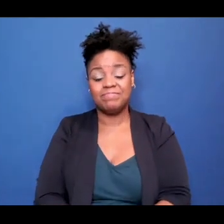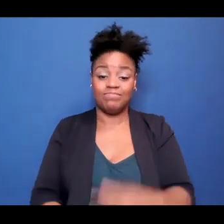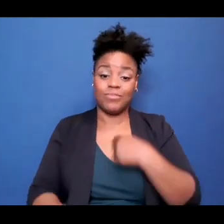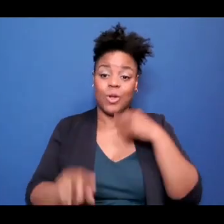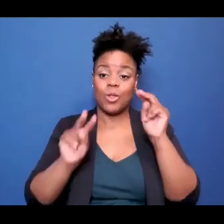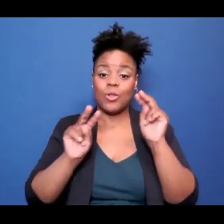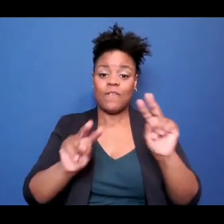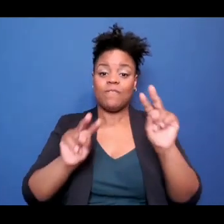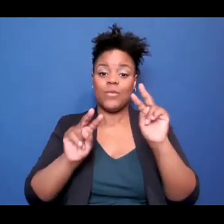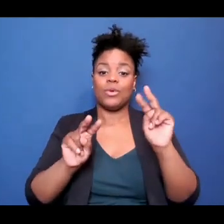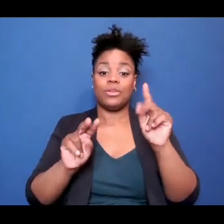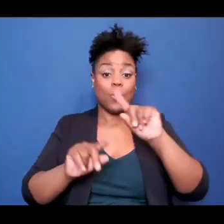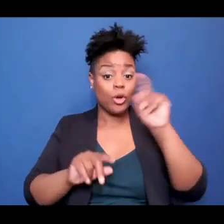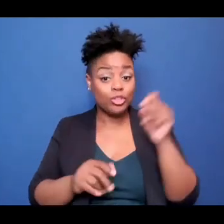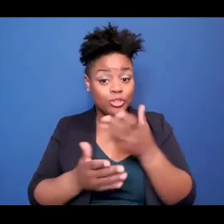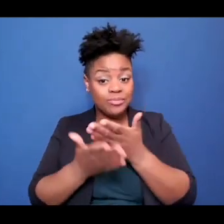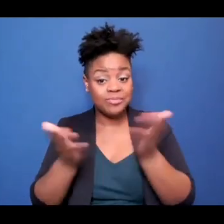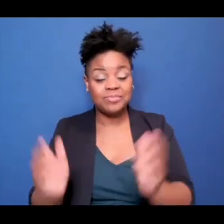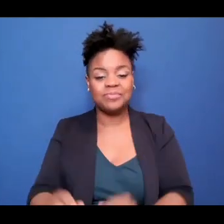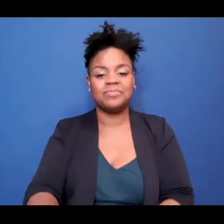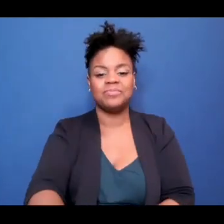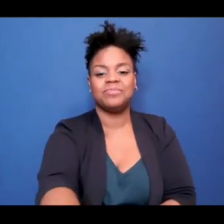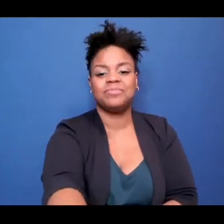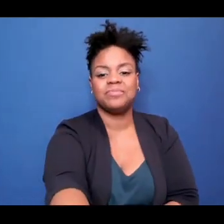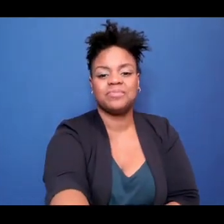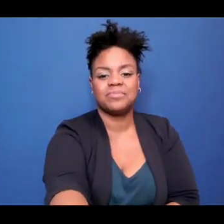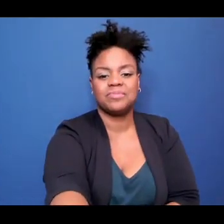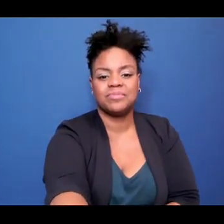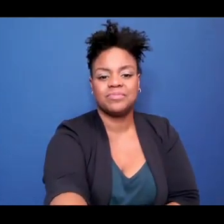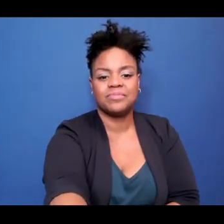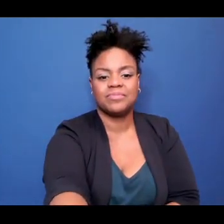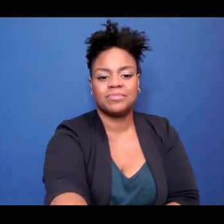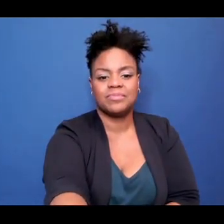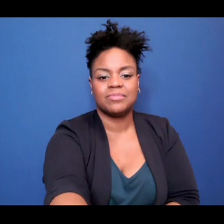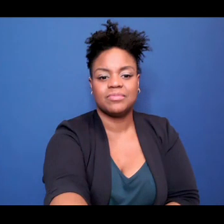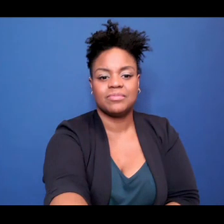THANKS AS WELL. AND YEAH, I LOOK FORWARD TO QUESTIONS.